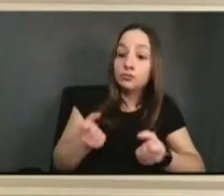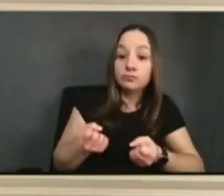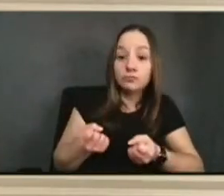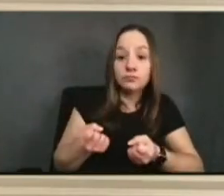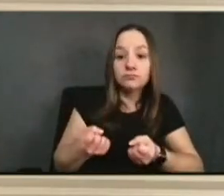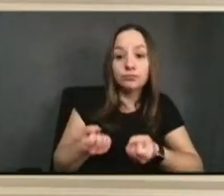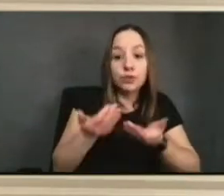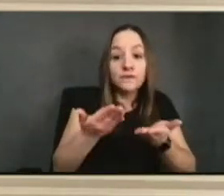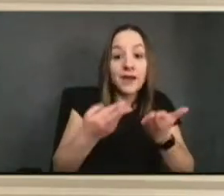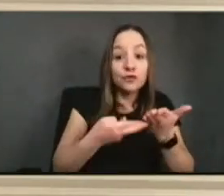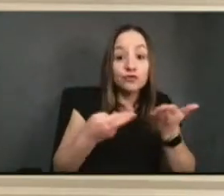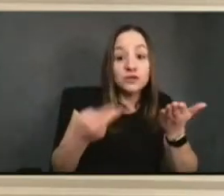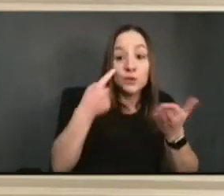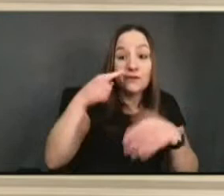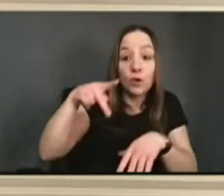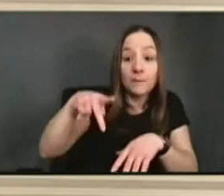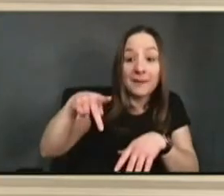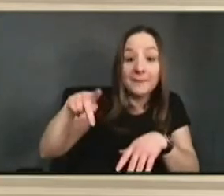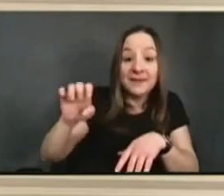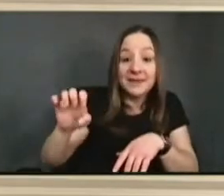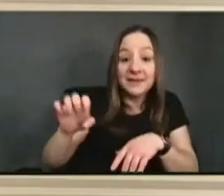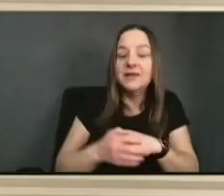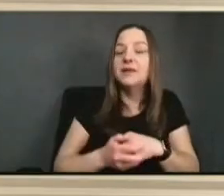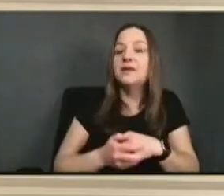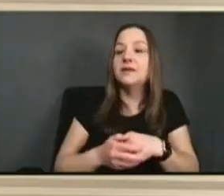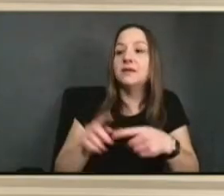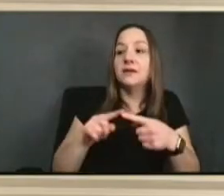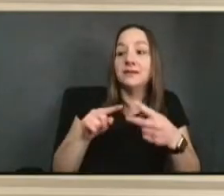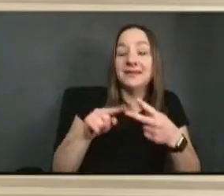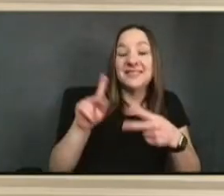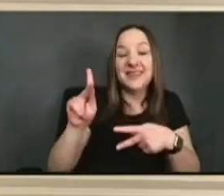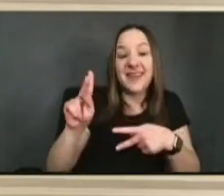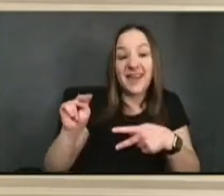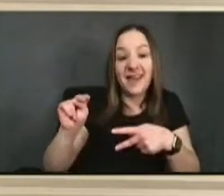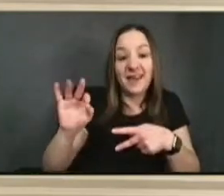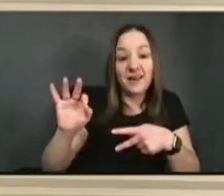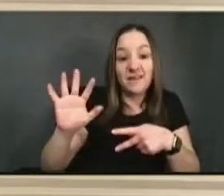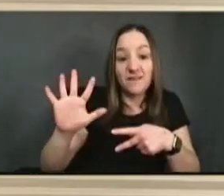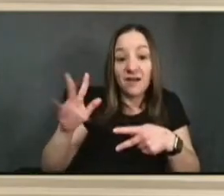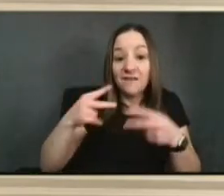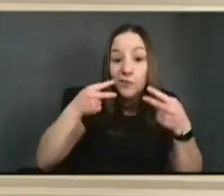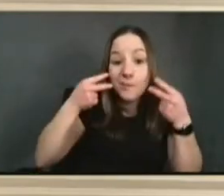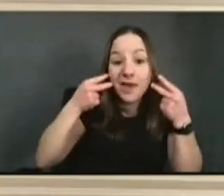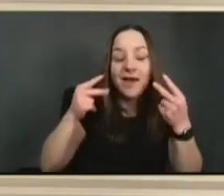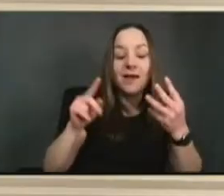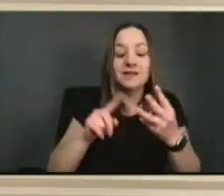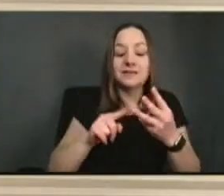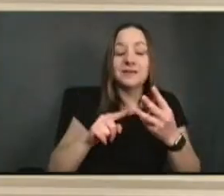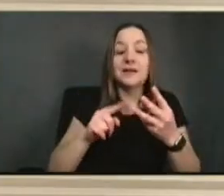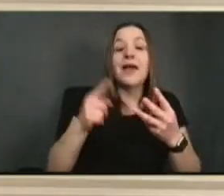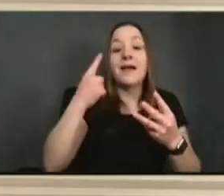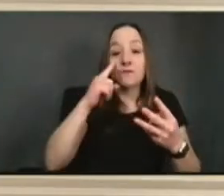that, when it comes to the resource is around PPE. When it